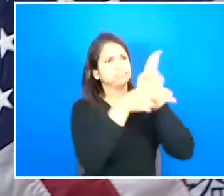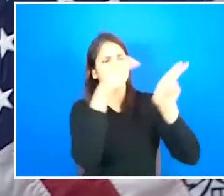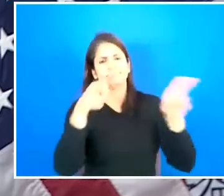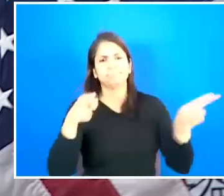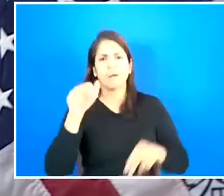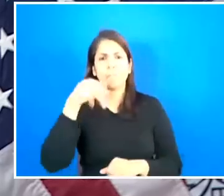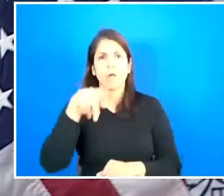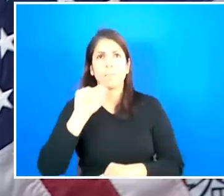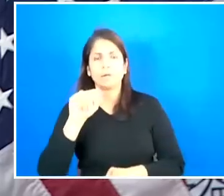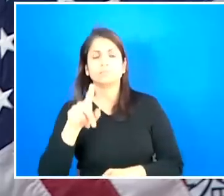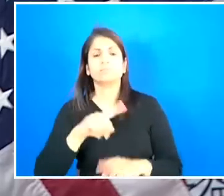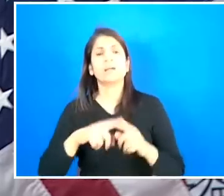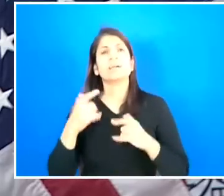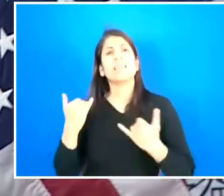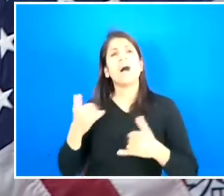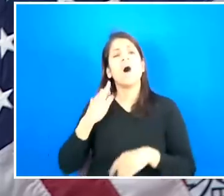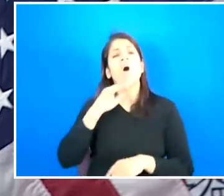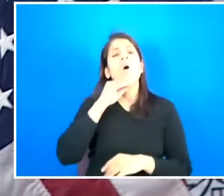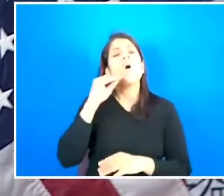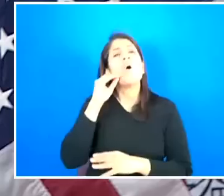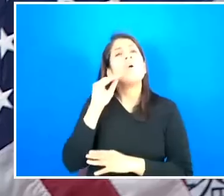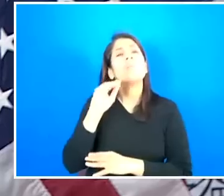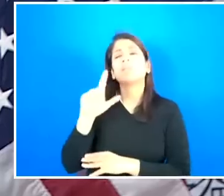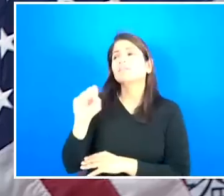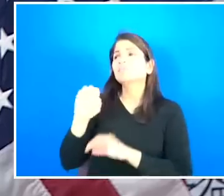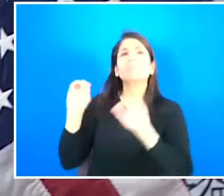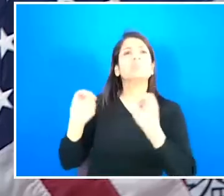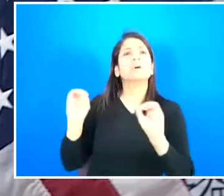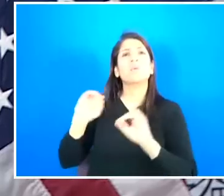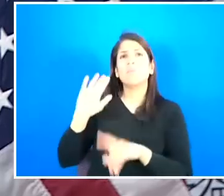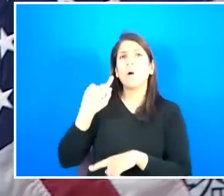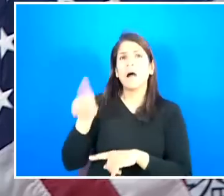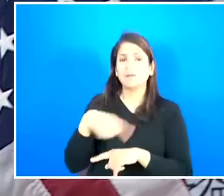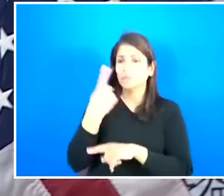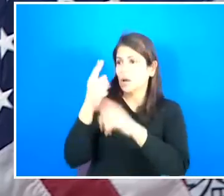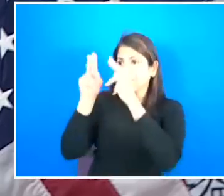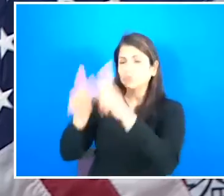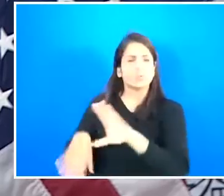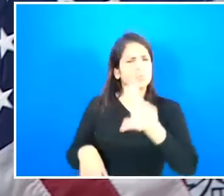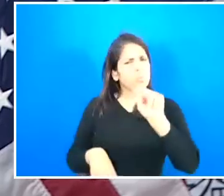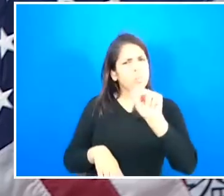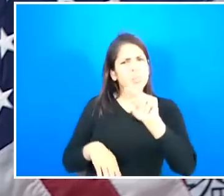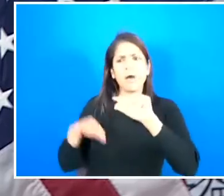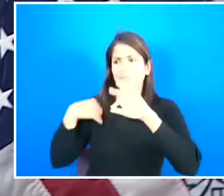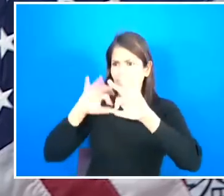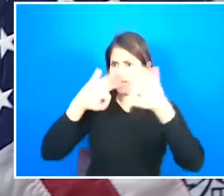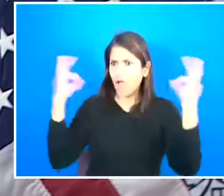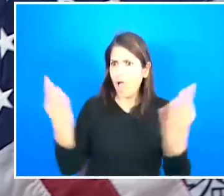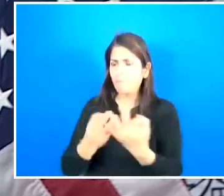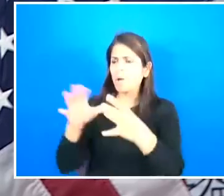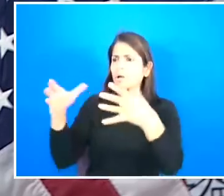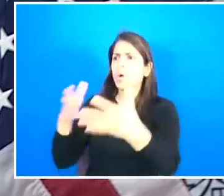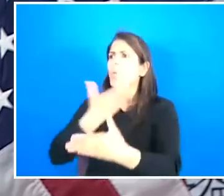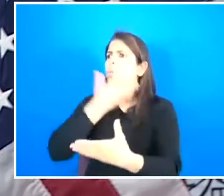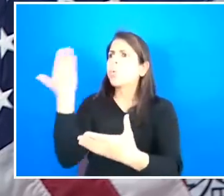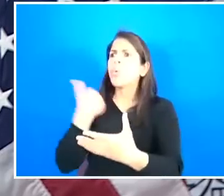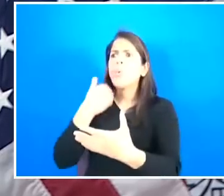OMHELESSNESS IS MORE AND MORE AS WE TALKED ABOUT, IT'S FAMILIES. IT'S FAMILIES WHO FOUND ECONOMIC STRUGGLES NOT BECAUSE OF MENTAL HEALTH OR